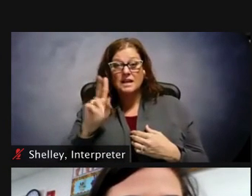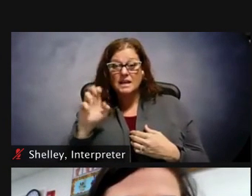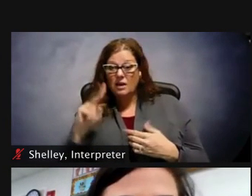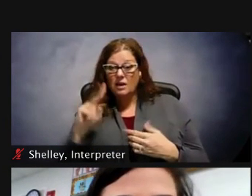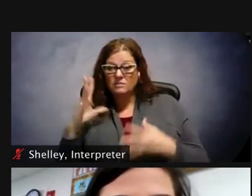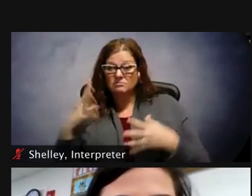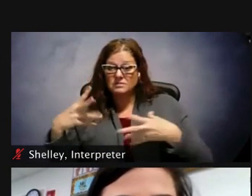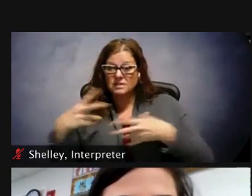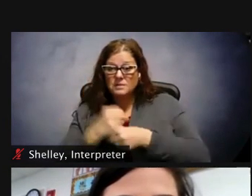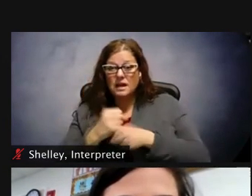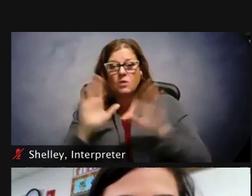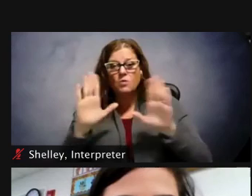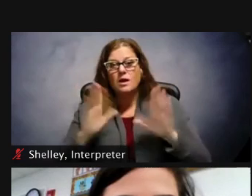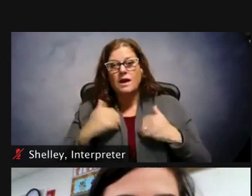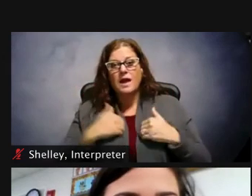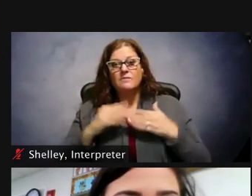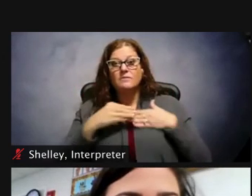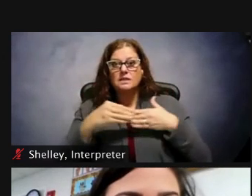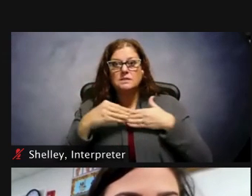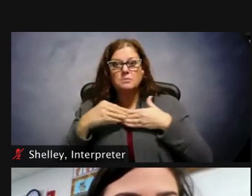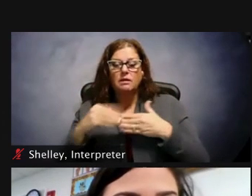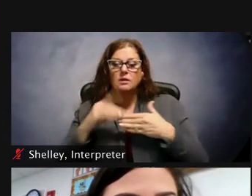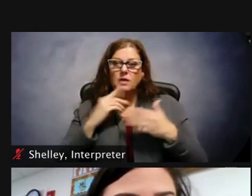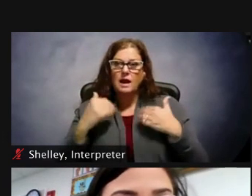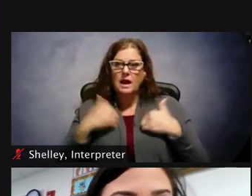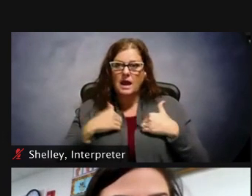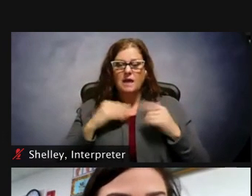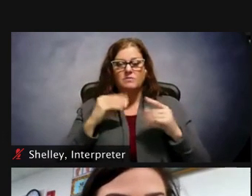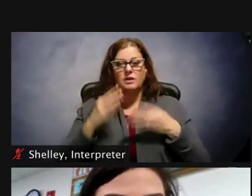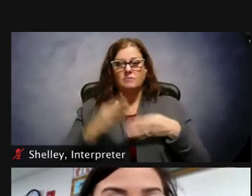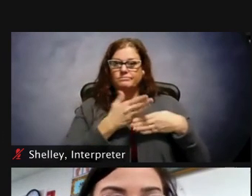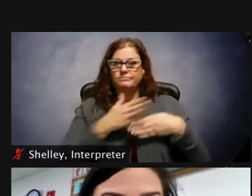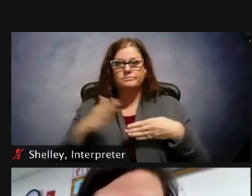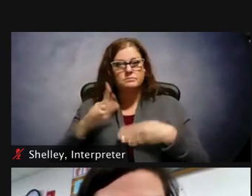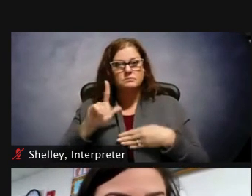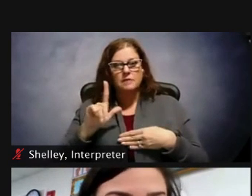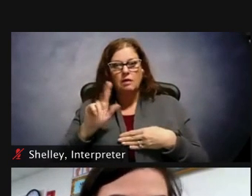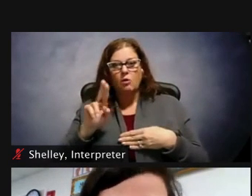“How great to have that flexibility to really have a fluid LRE that meets the child's needs